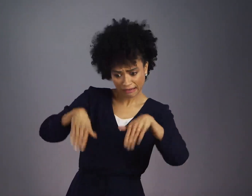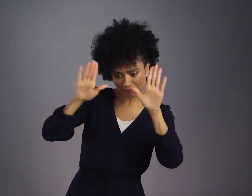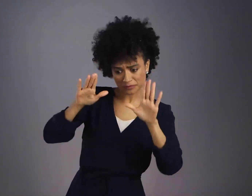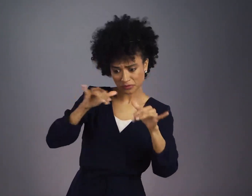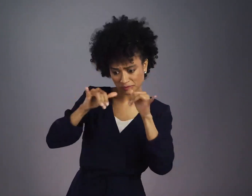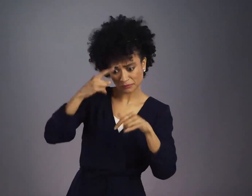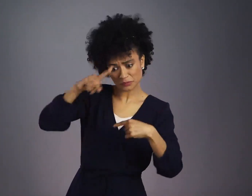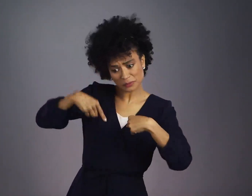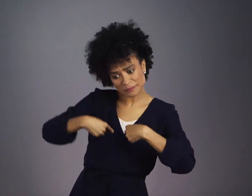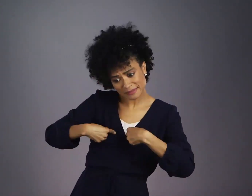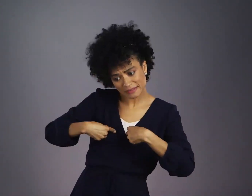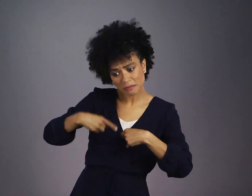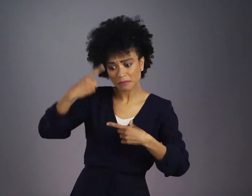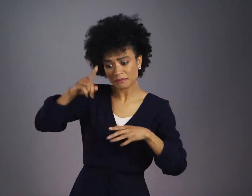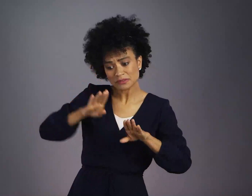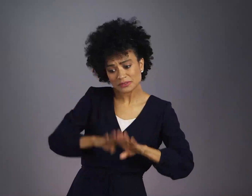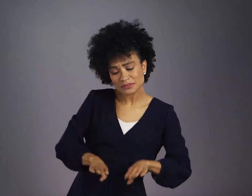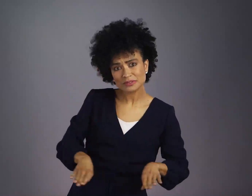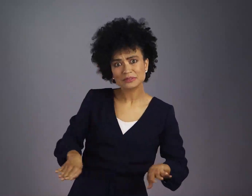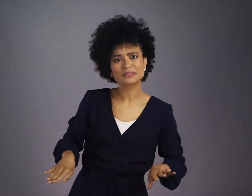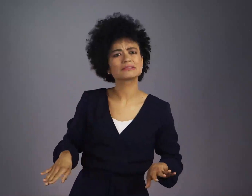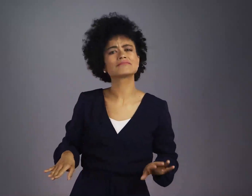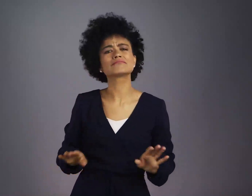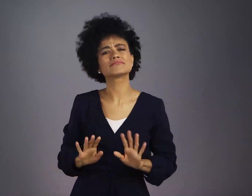Do not ask that he do it for you or anyone else.